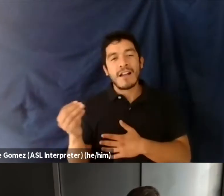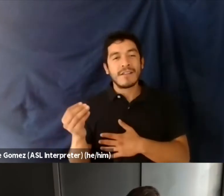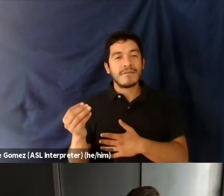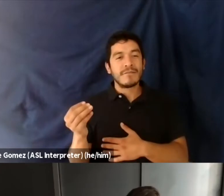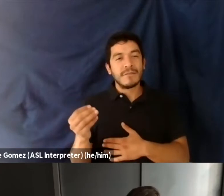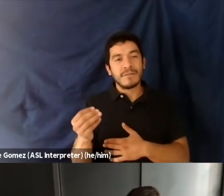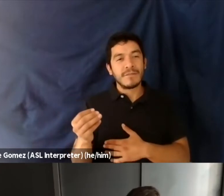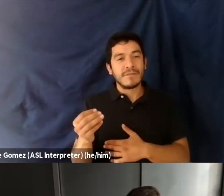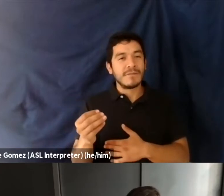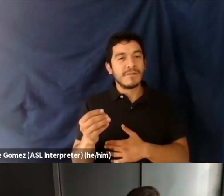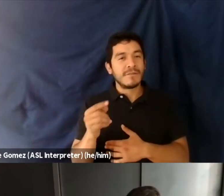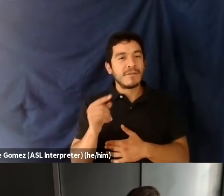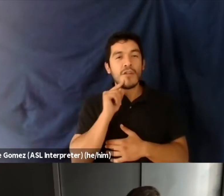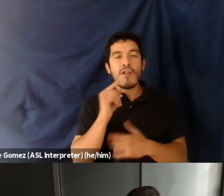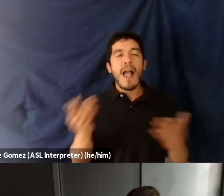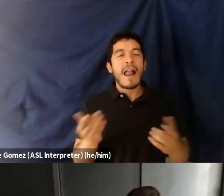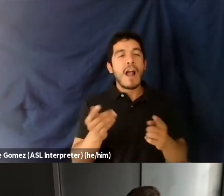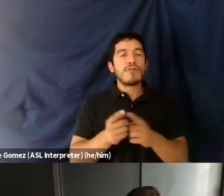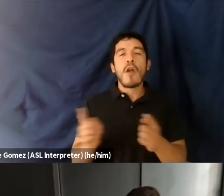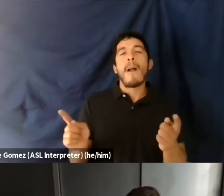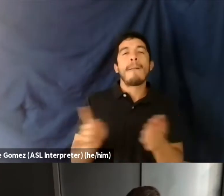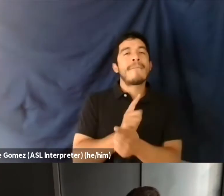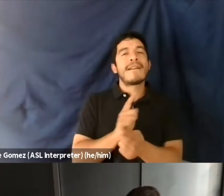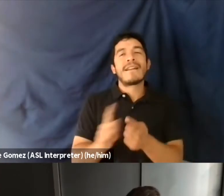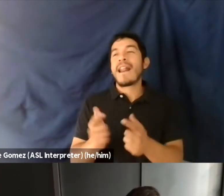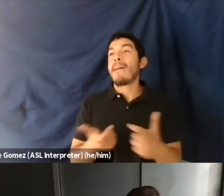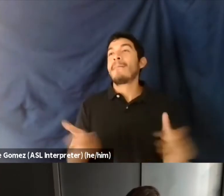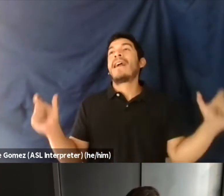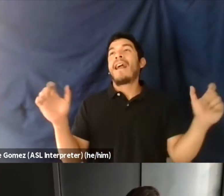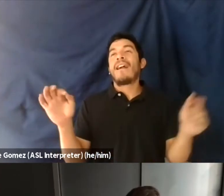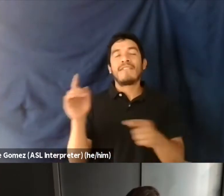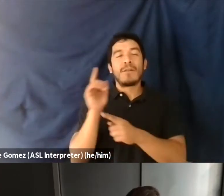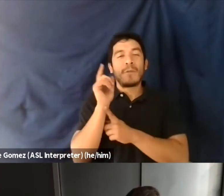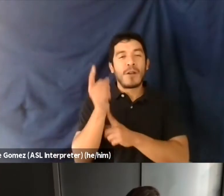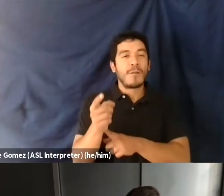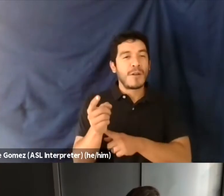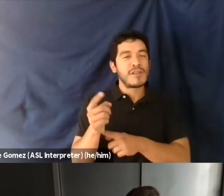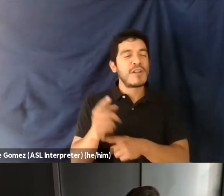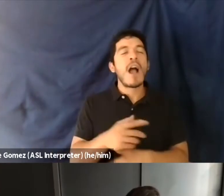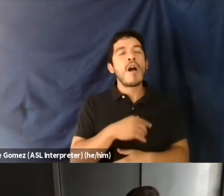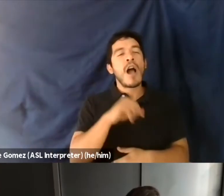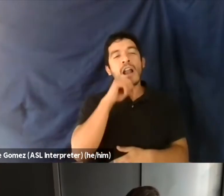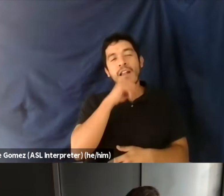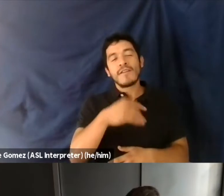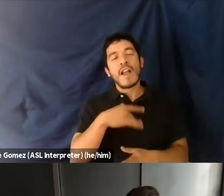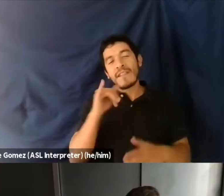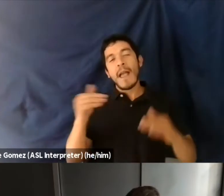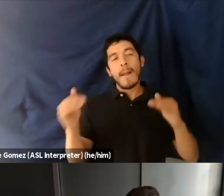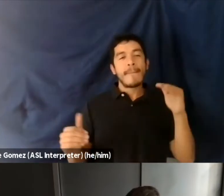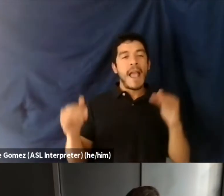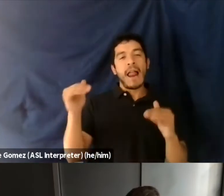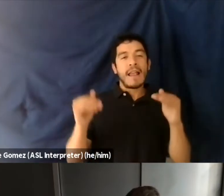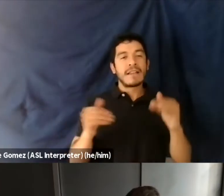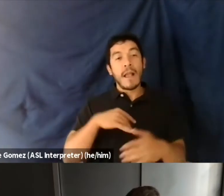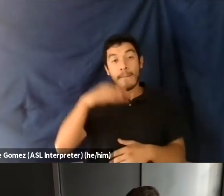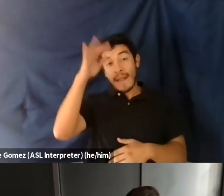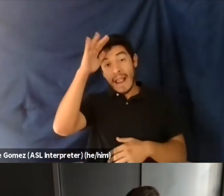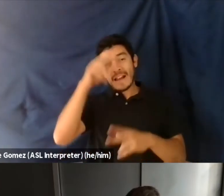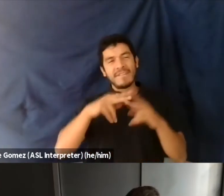just really here to meet the bigness of the moment. So it's been nice to have that balance amongst them. And I think my dad is super proud